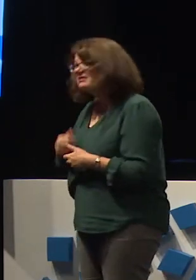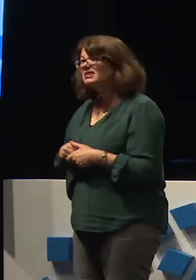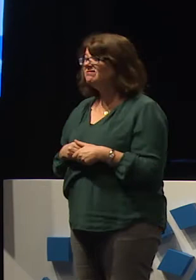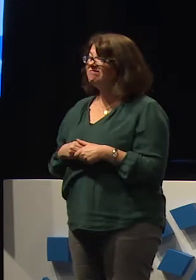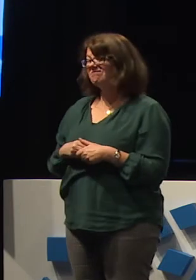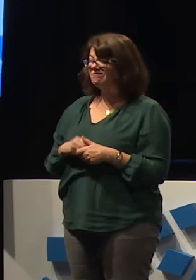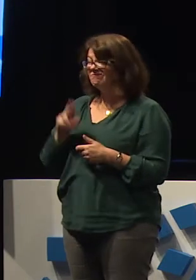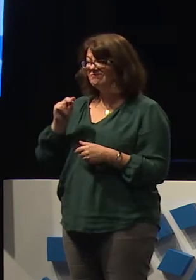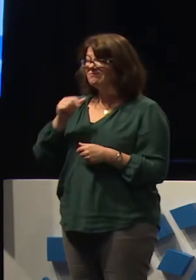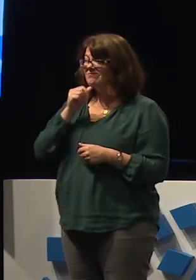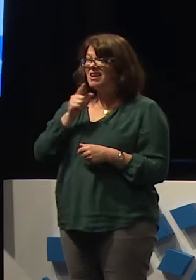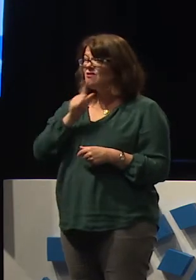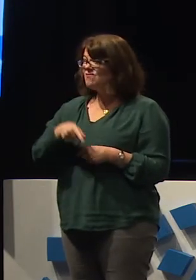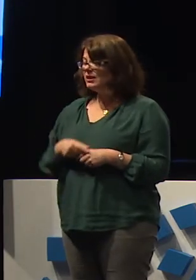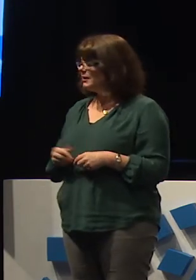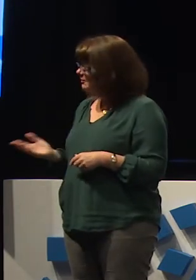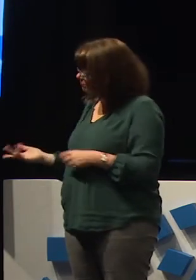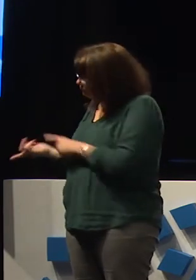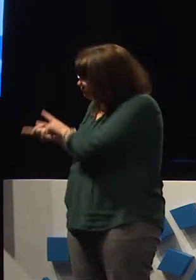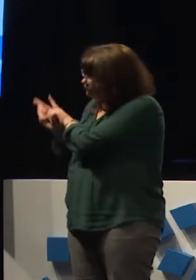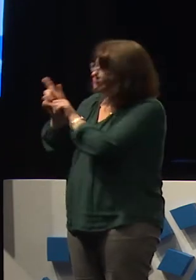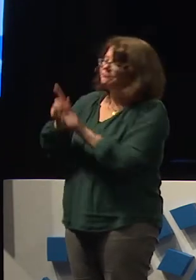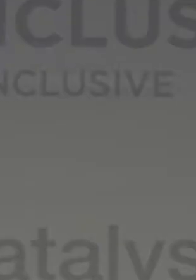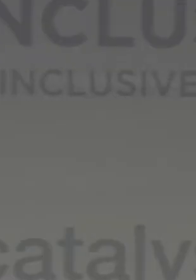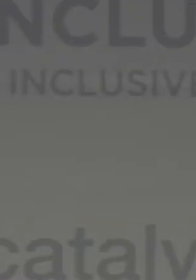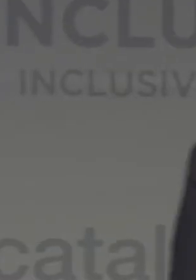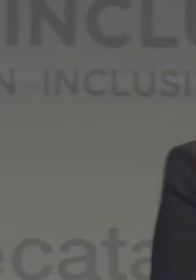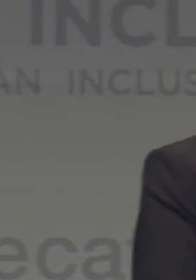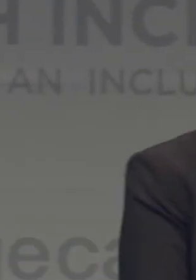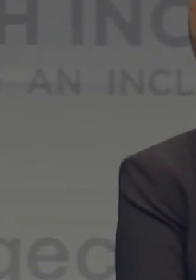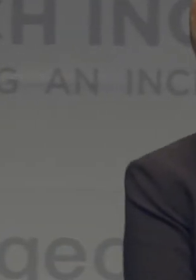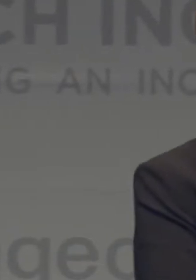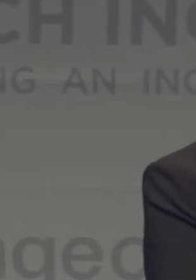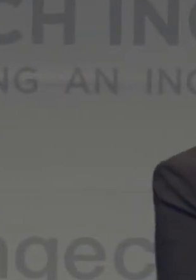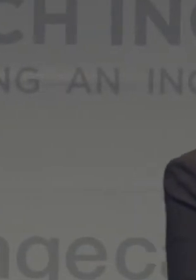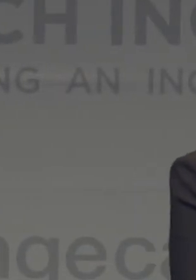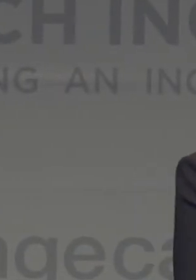she pulled me in your office and I tell her I said I just had to give away most